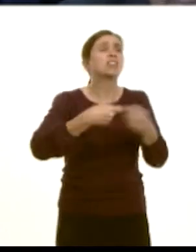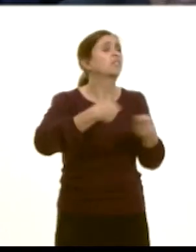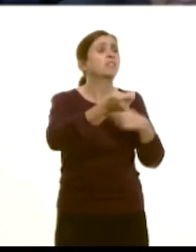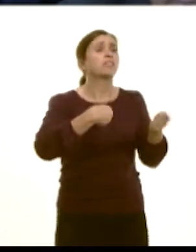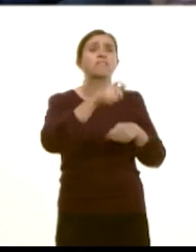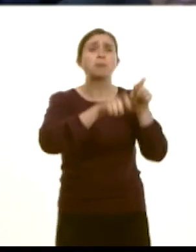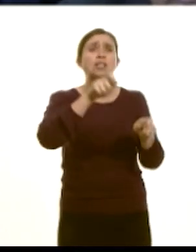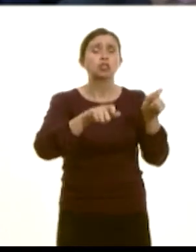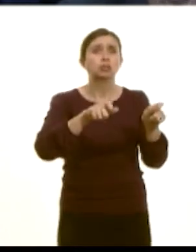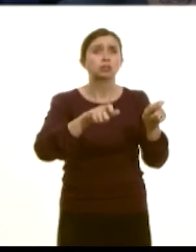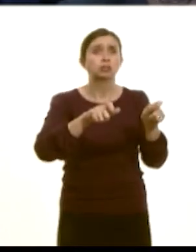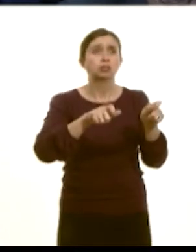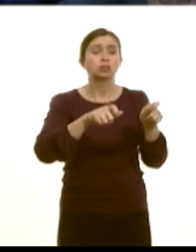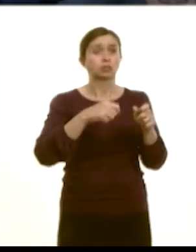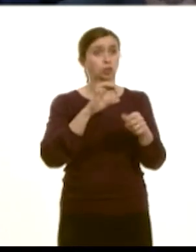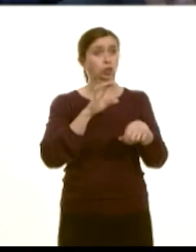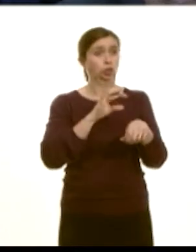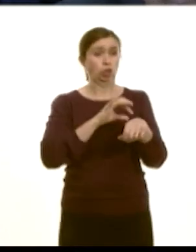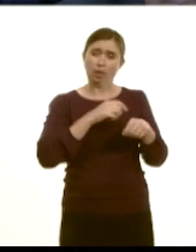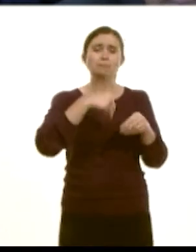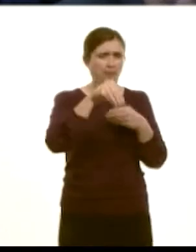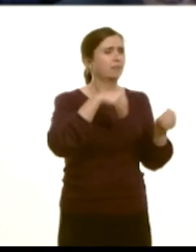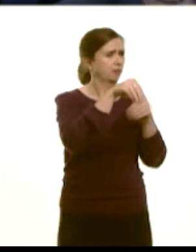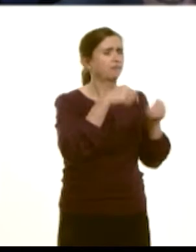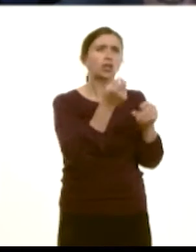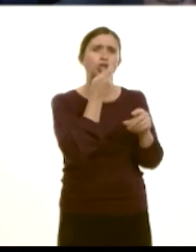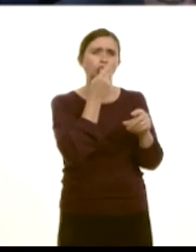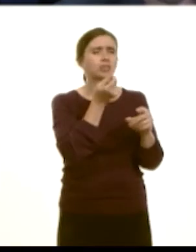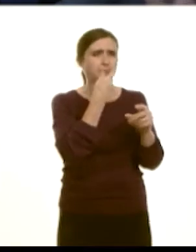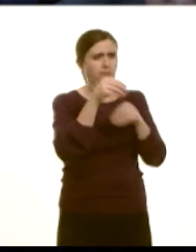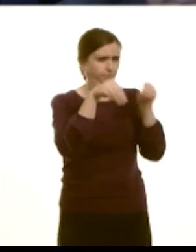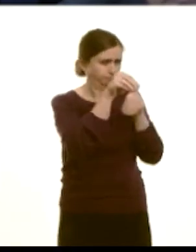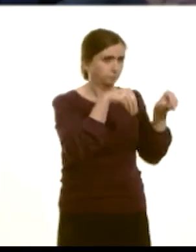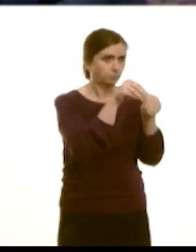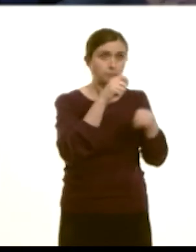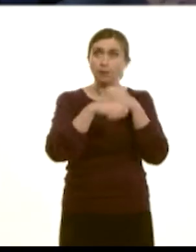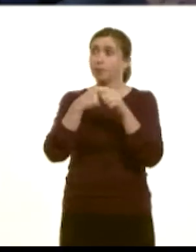to its fullest extent, that would have a crippling effect on the finances of the local health board.